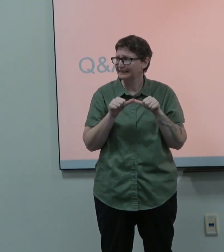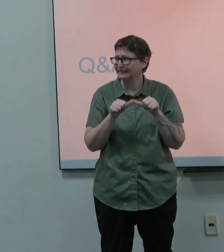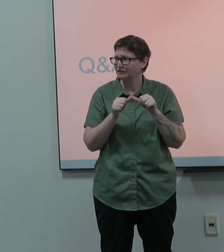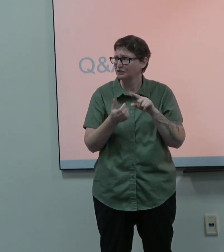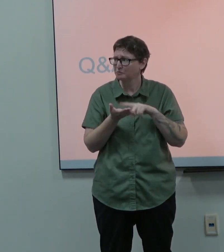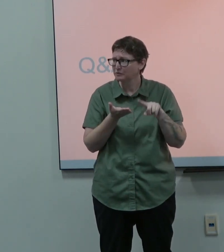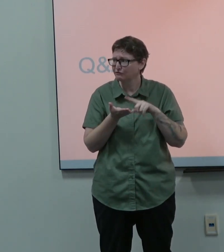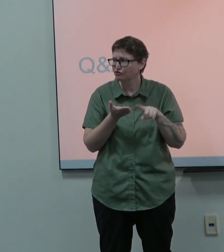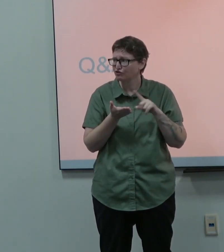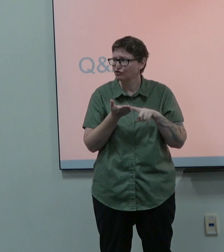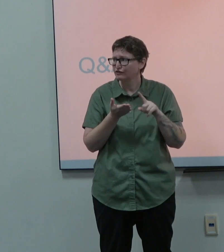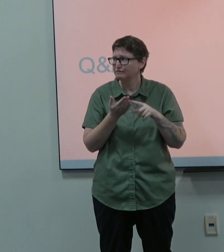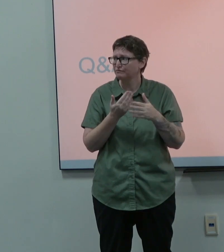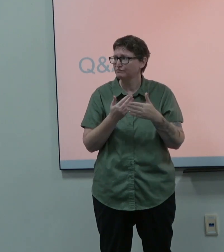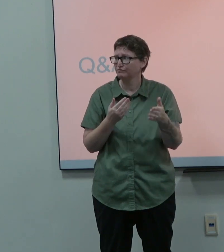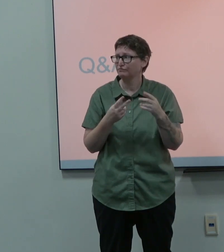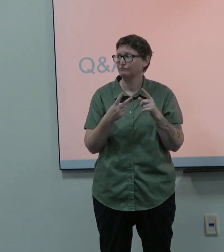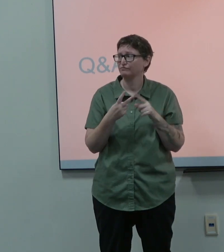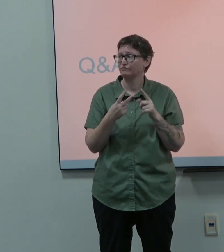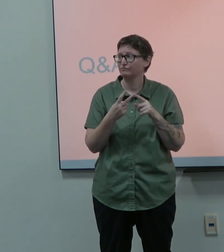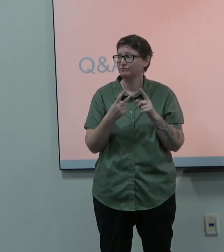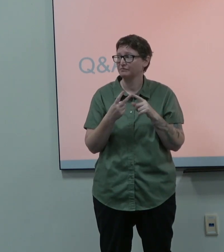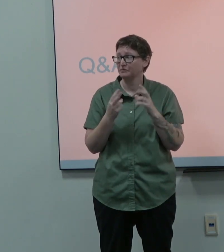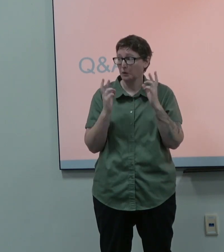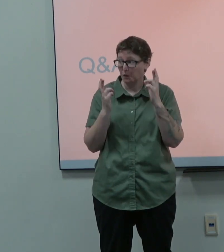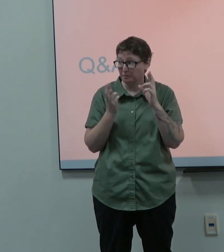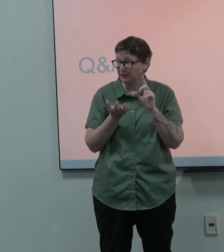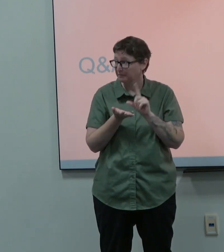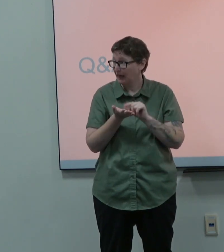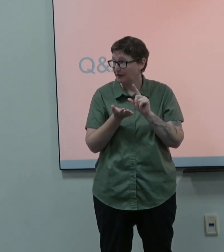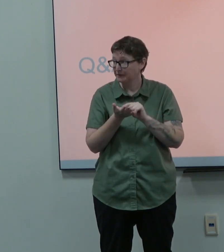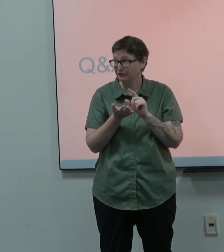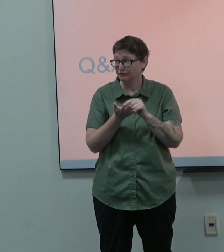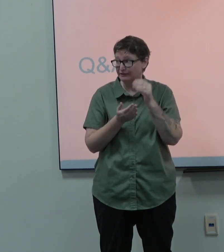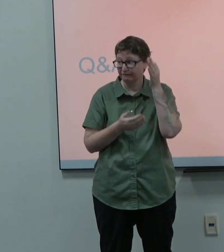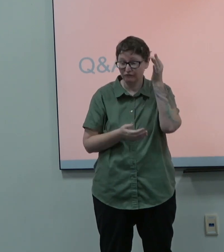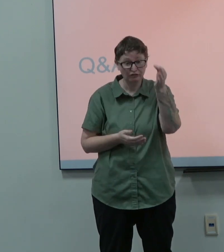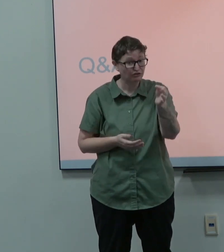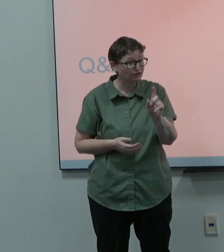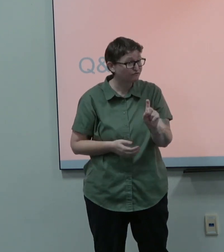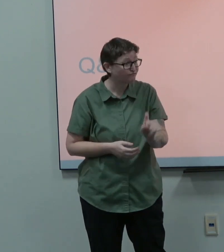Todd is saying, are the three of you going to continue research or hopefully publish it in the future?